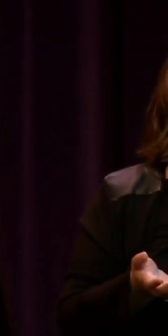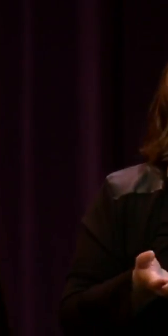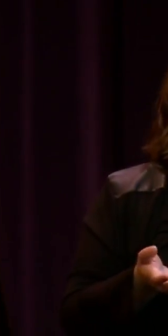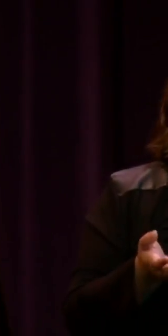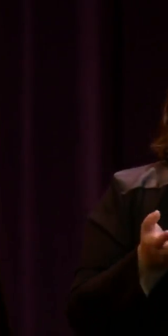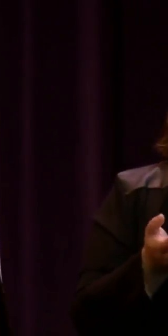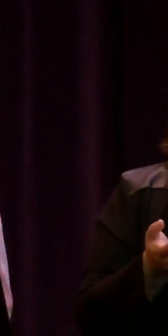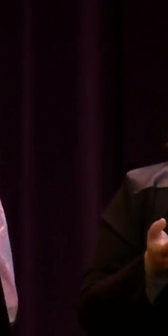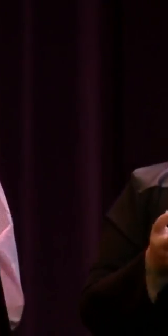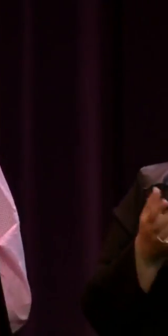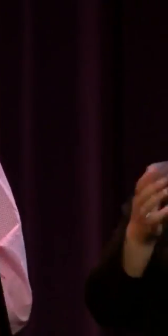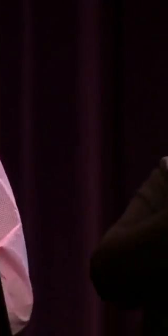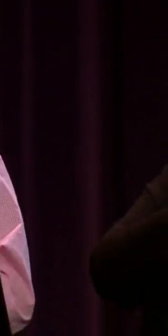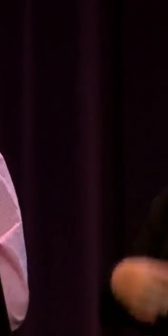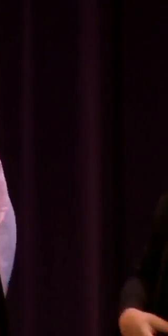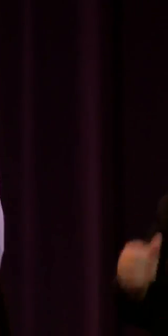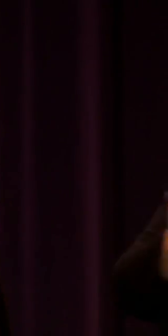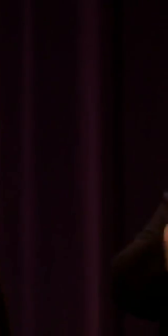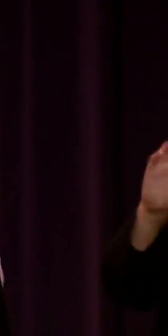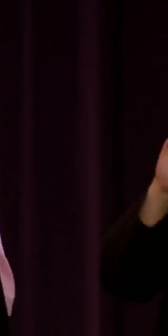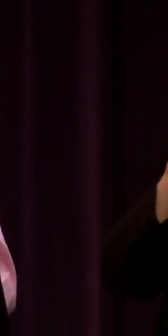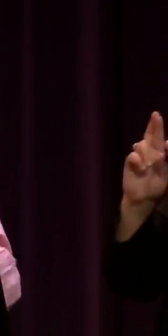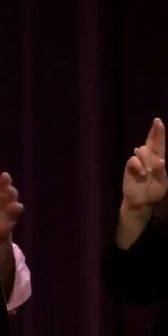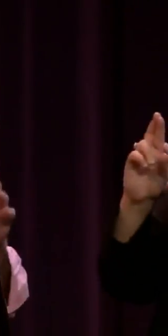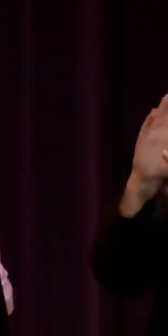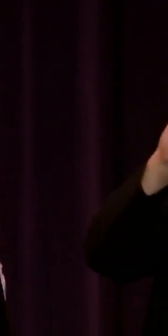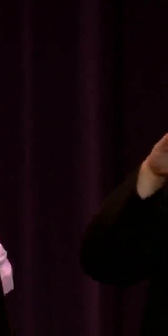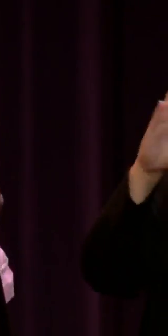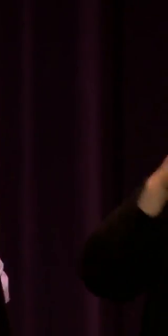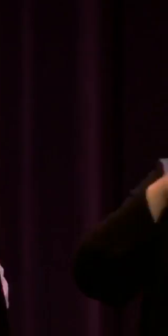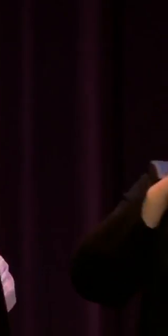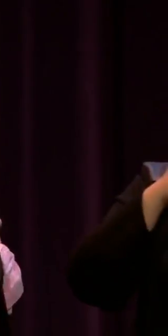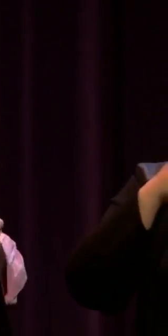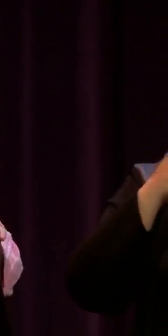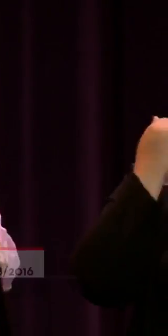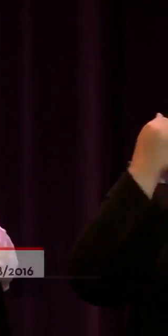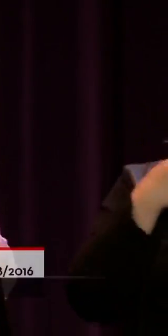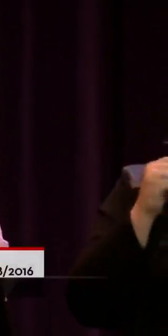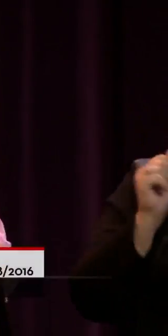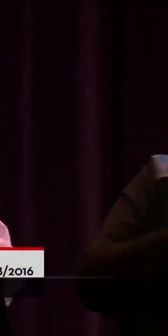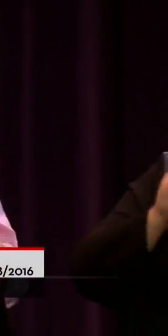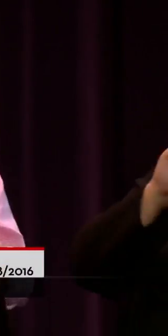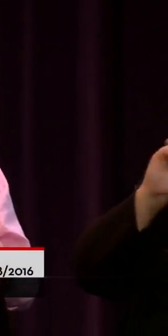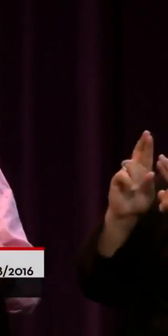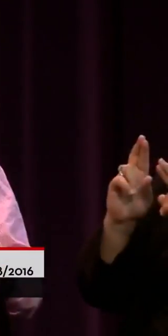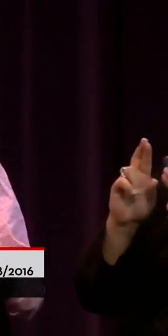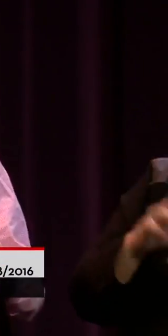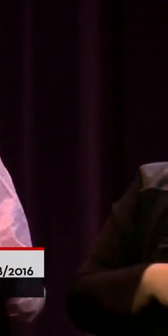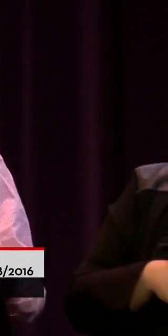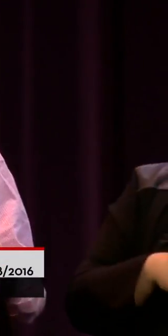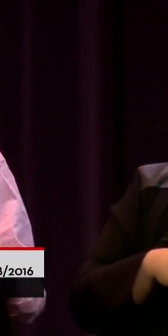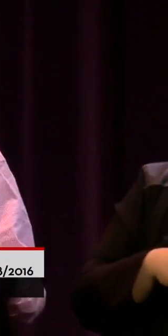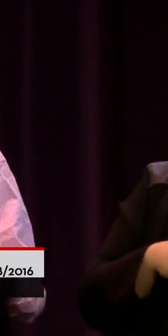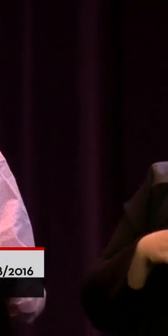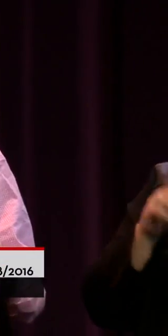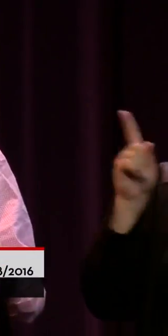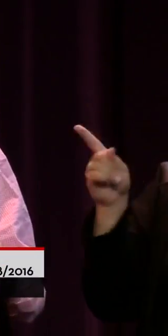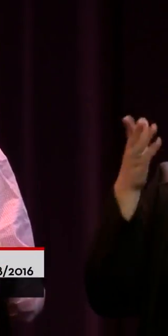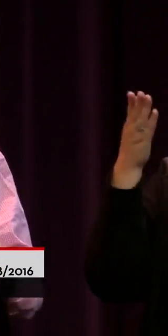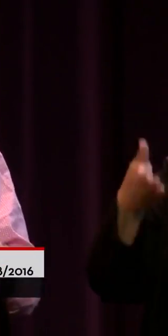AND MADAM MAYOR, WITH ALL DUE RESPECT, YOU KNOW IT'S TROUBLE WHEN YOU SAY WITH ALL DUE RESPECT. YOU WERE THERE IN ANACOSTIA.